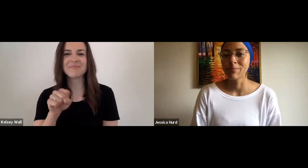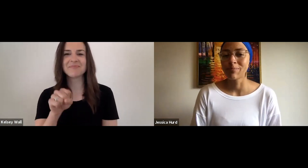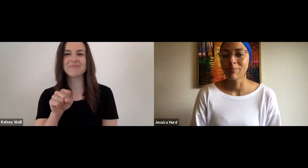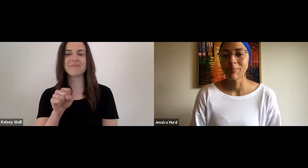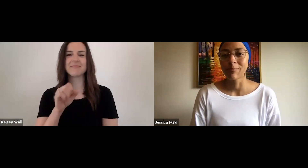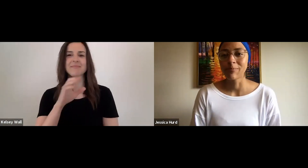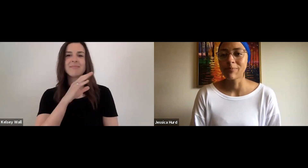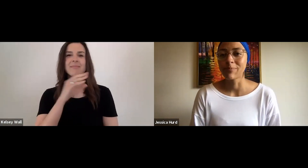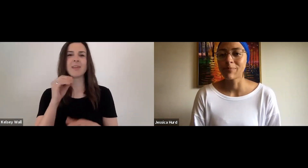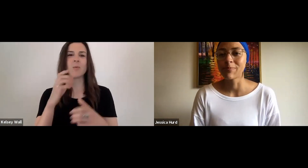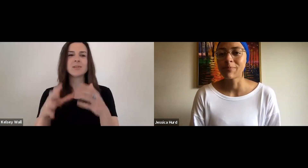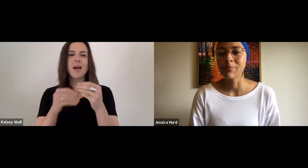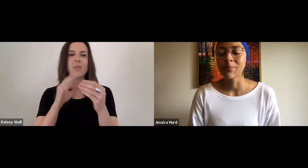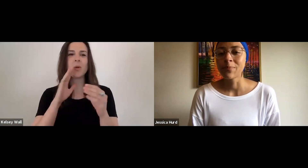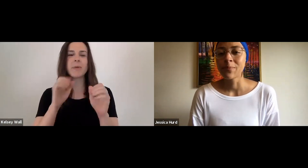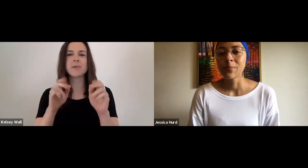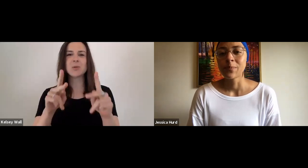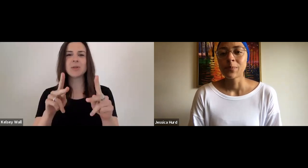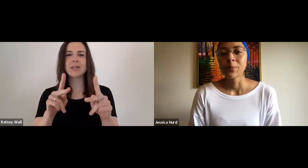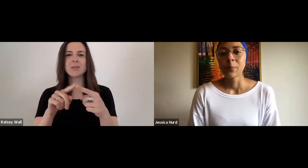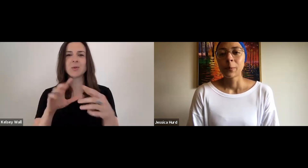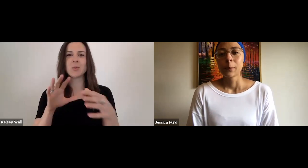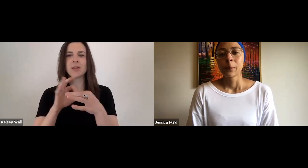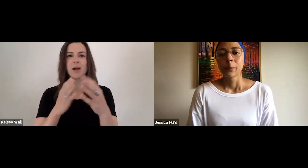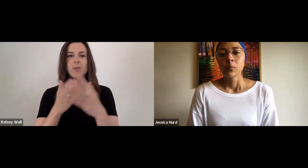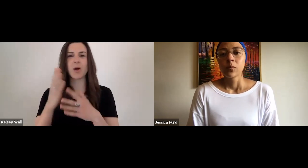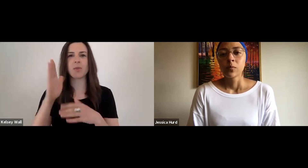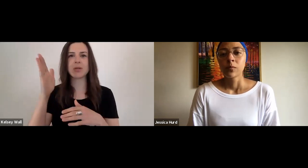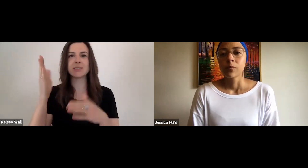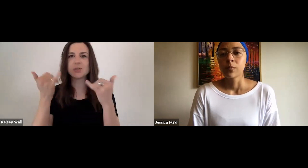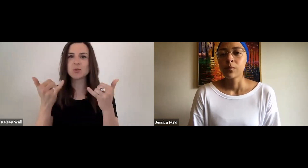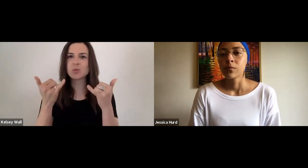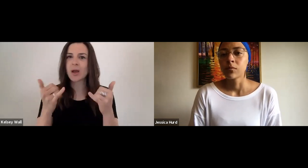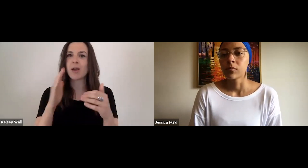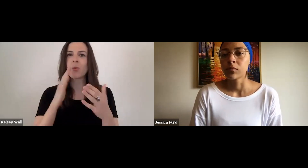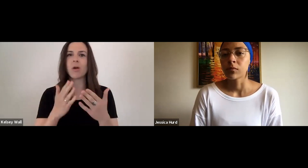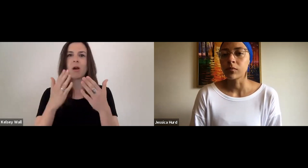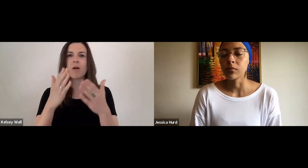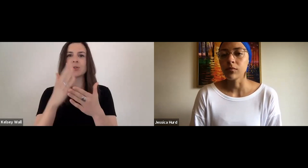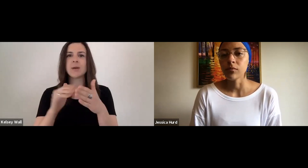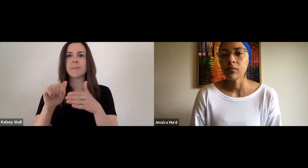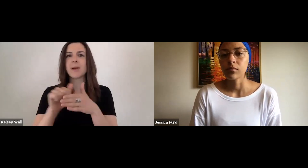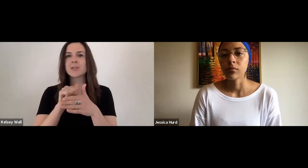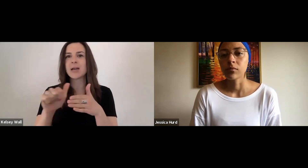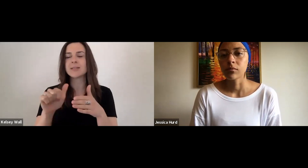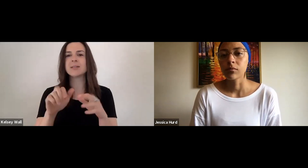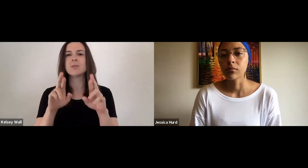So, just to let you know, this is my opportunity also to connect through this presentation with all of you, and hopefully,